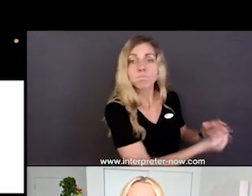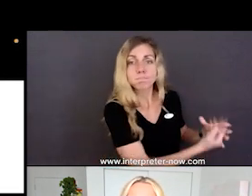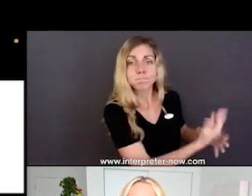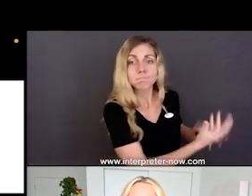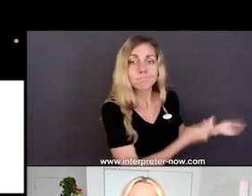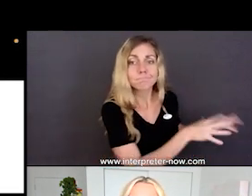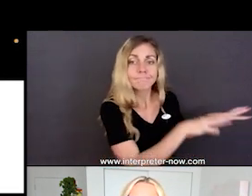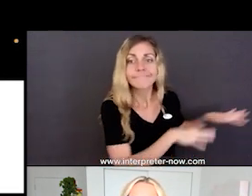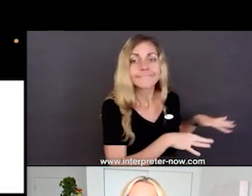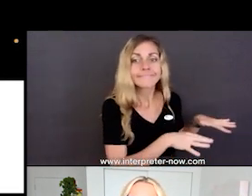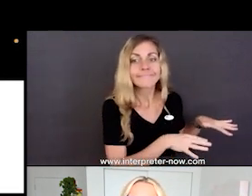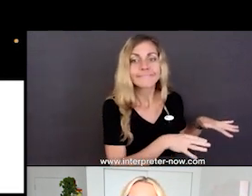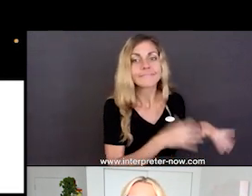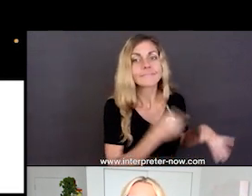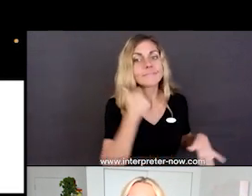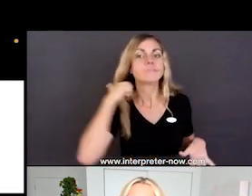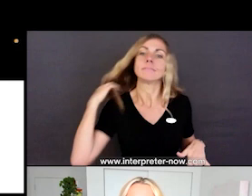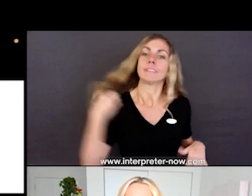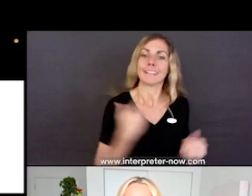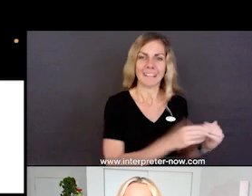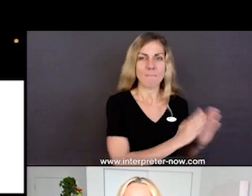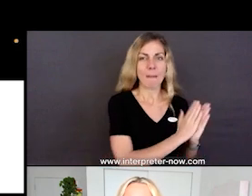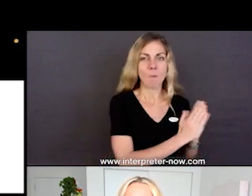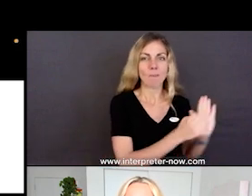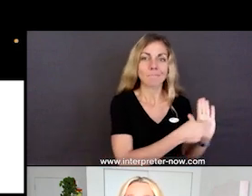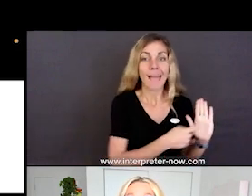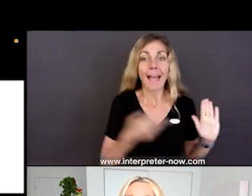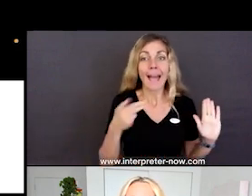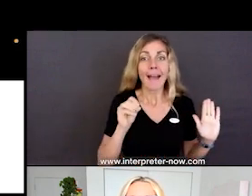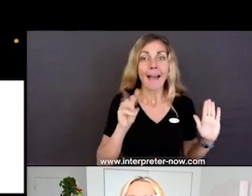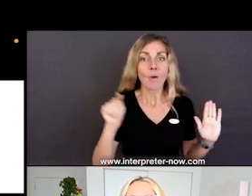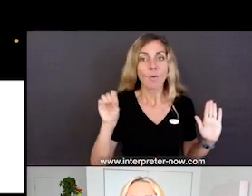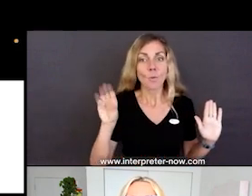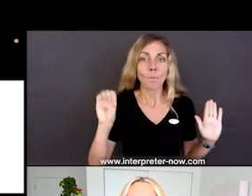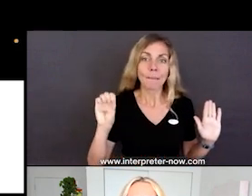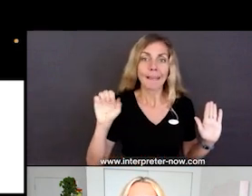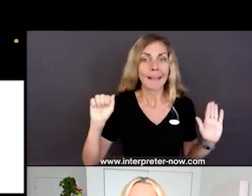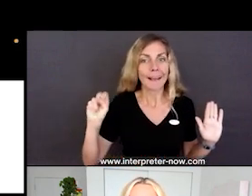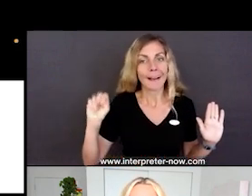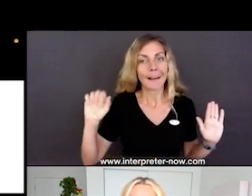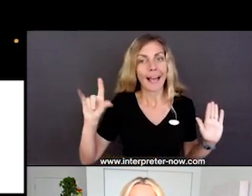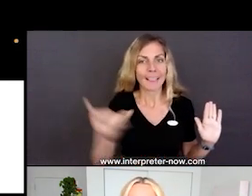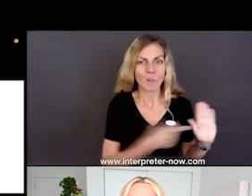that bookshelf. And on the other side are some plants surrounding my book, How to Be an Ally, which has a bright